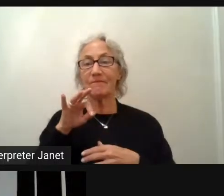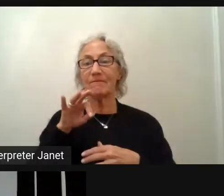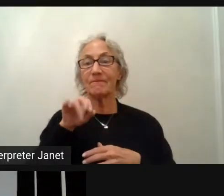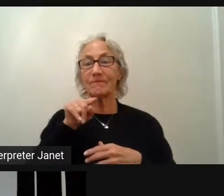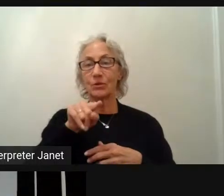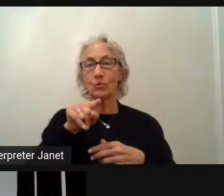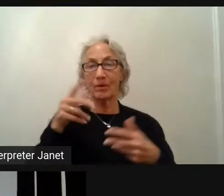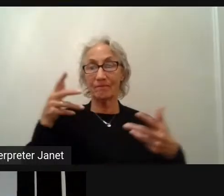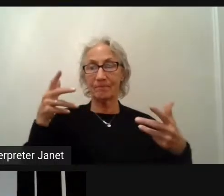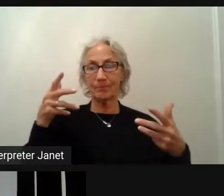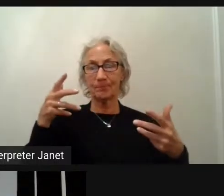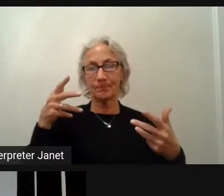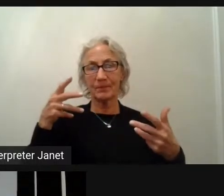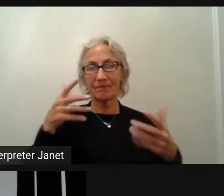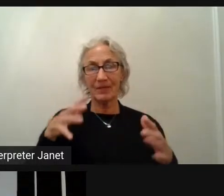many cases, and this is one of those when it can be annoying .